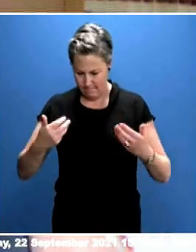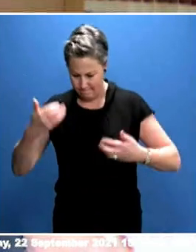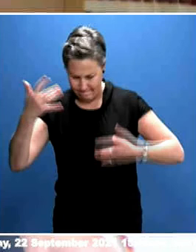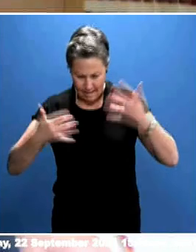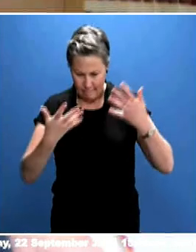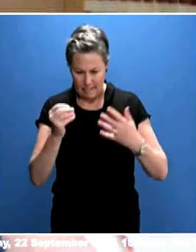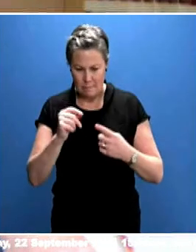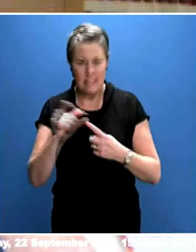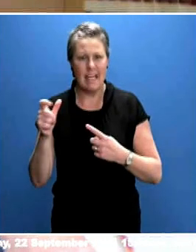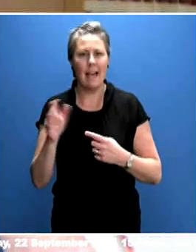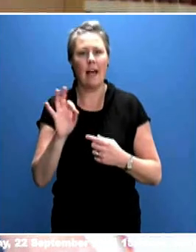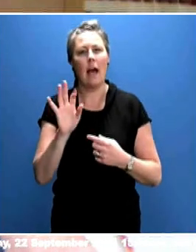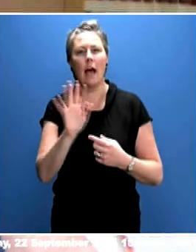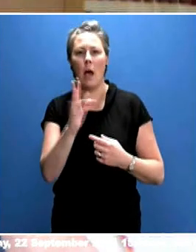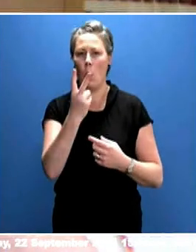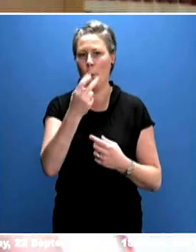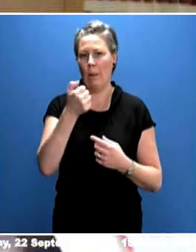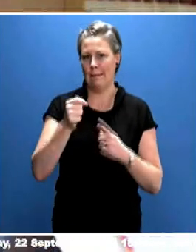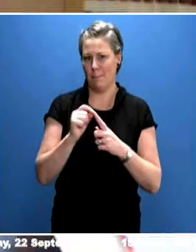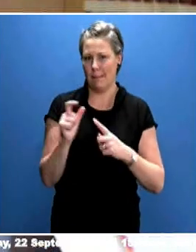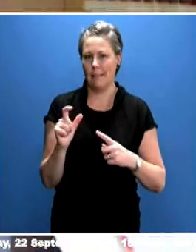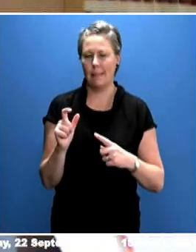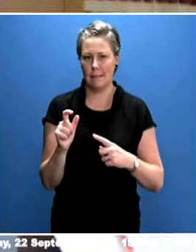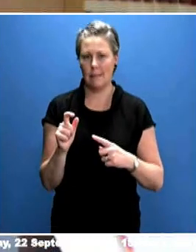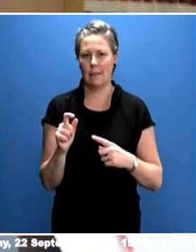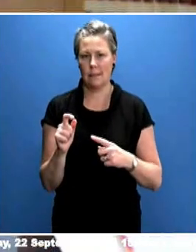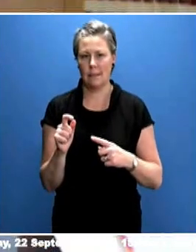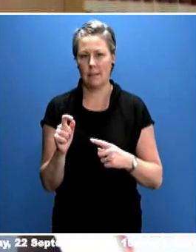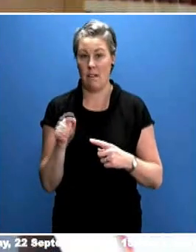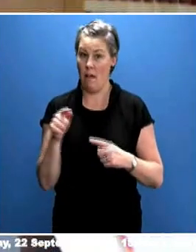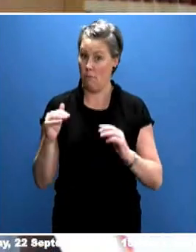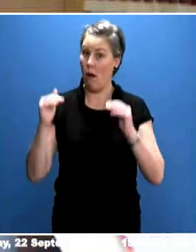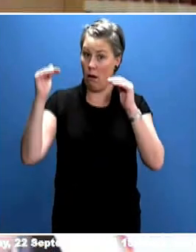I think it's around 26 per cent, which is higher than the